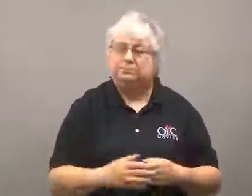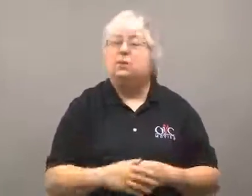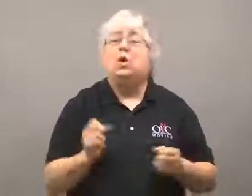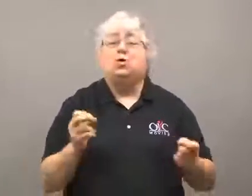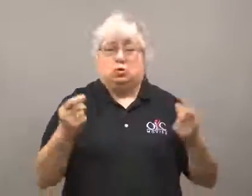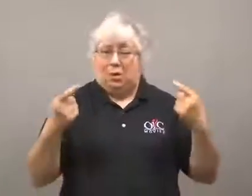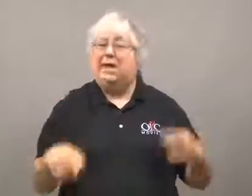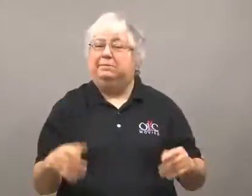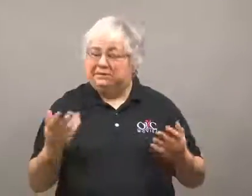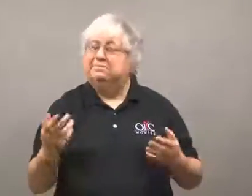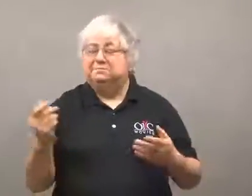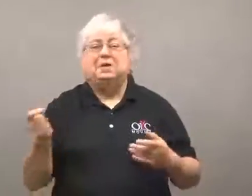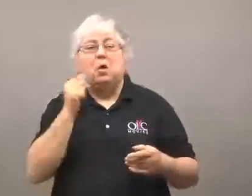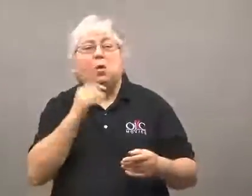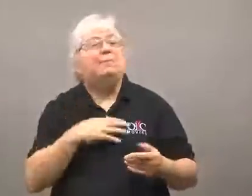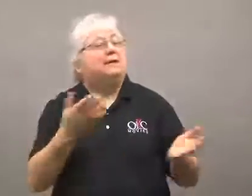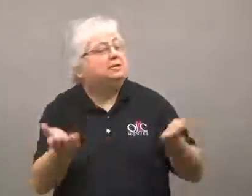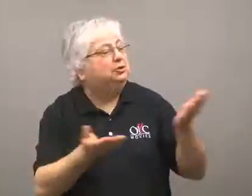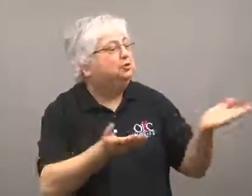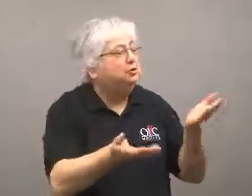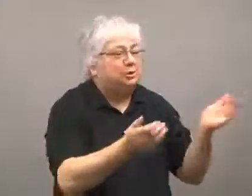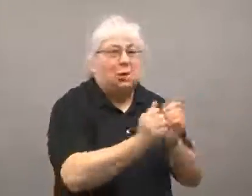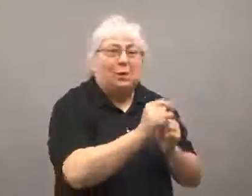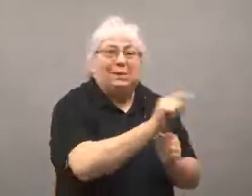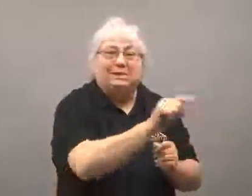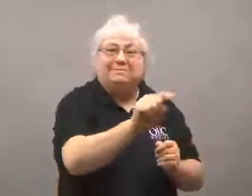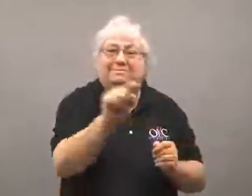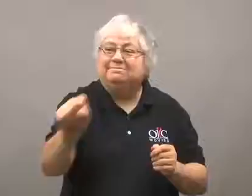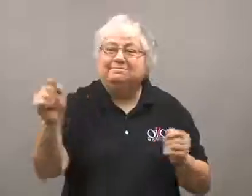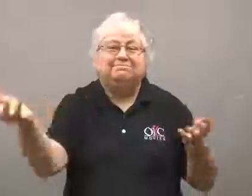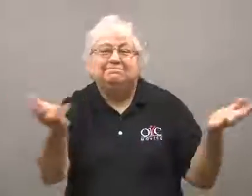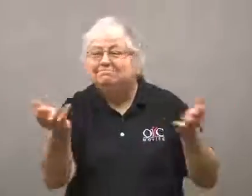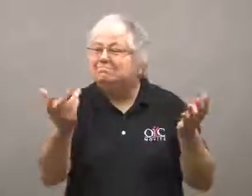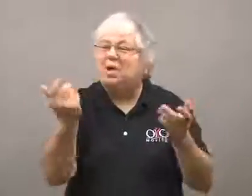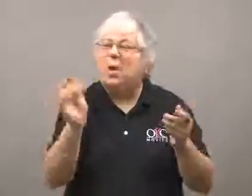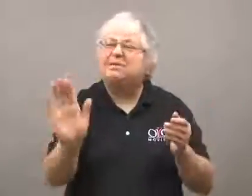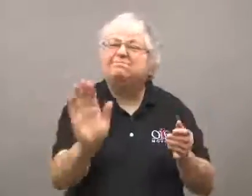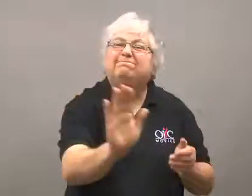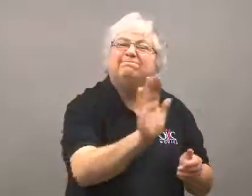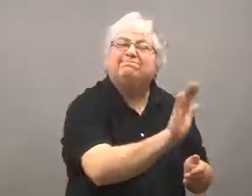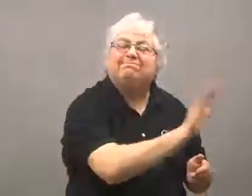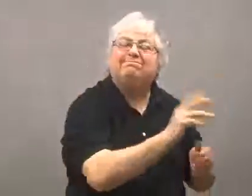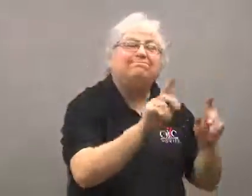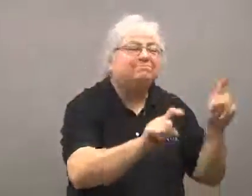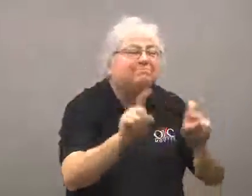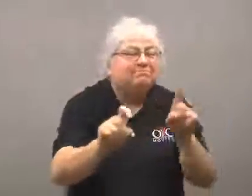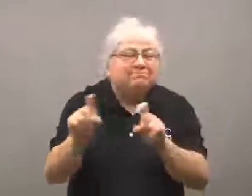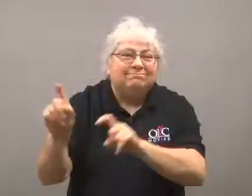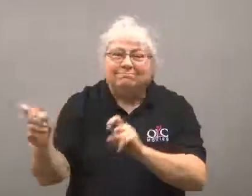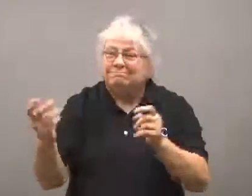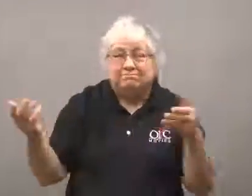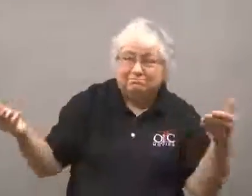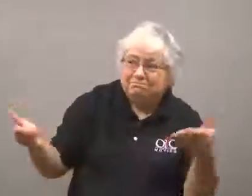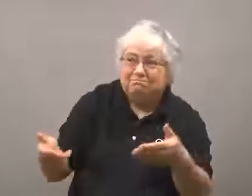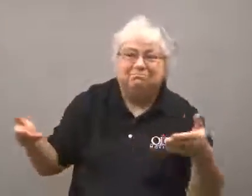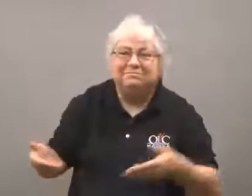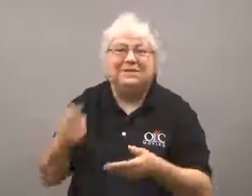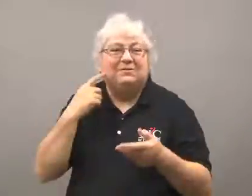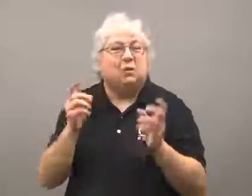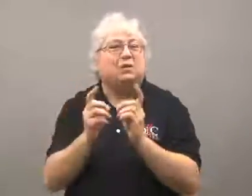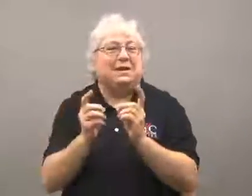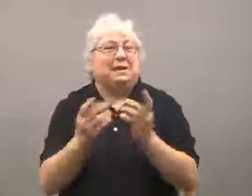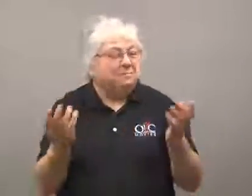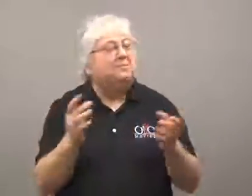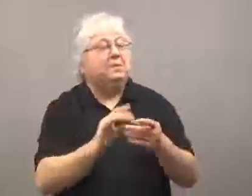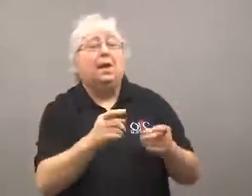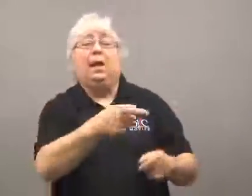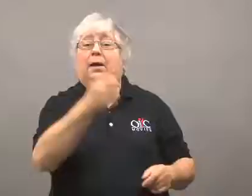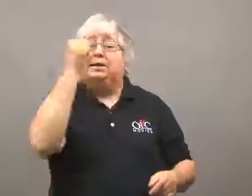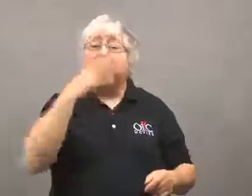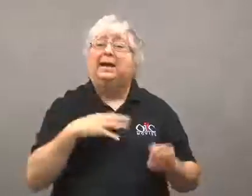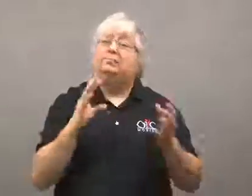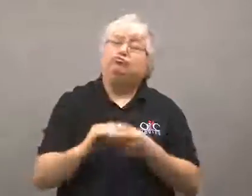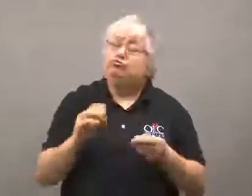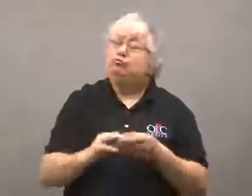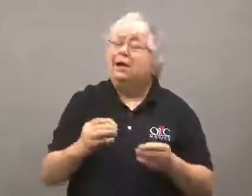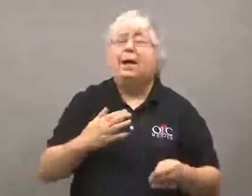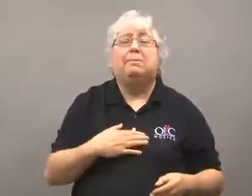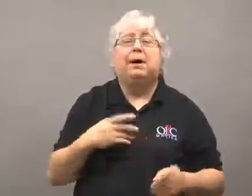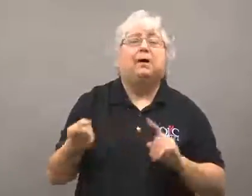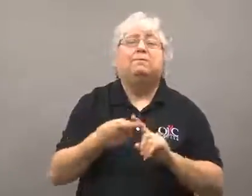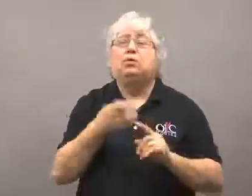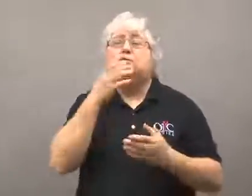The female host of the show interviewed the contestants.